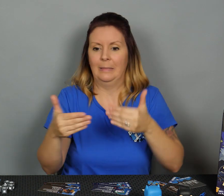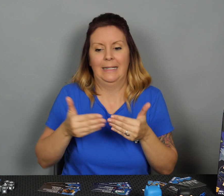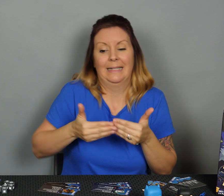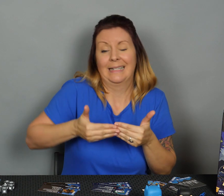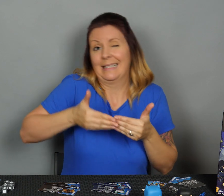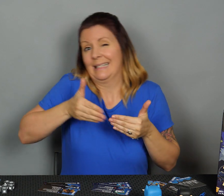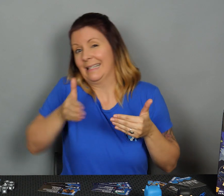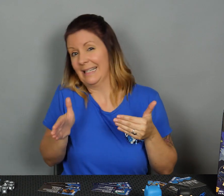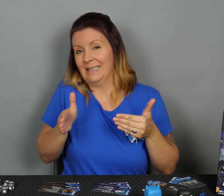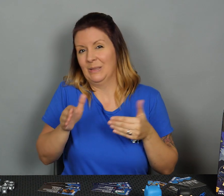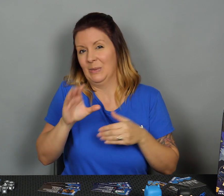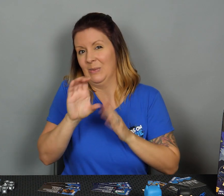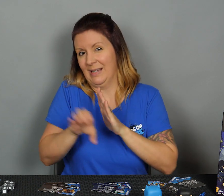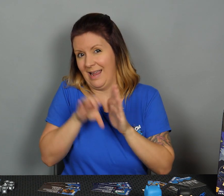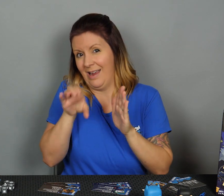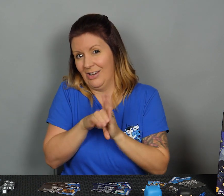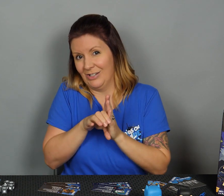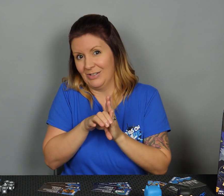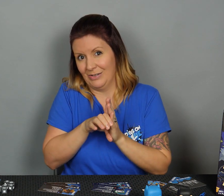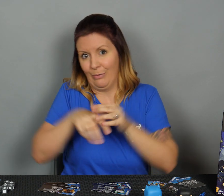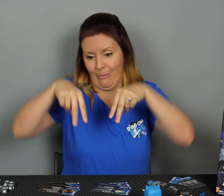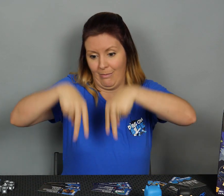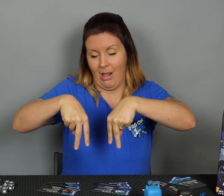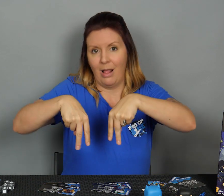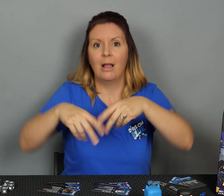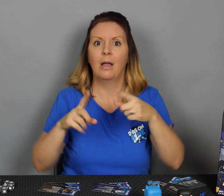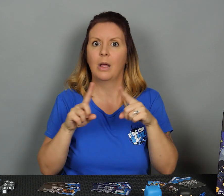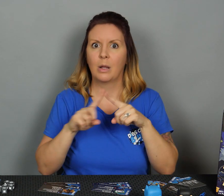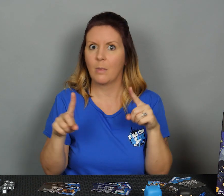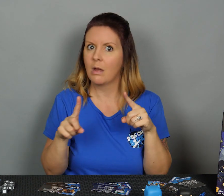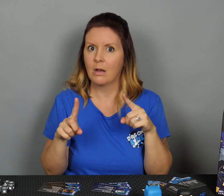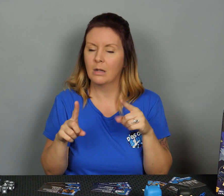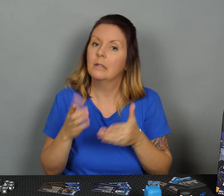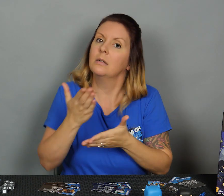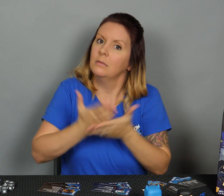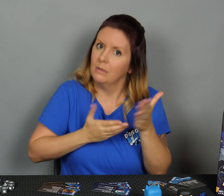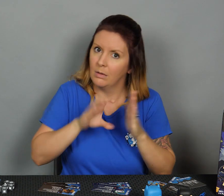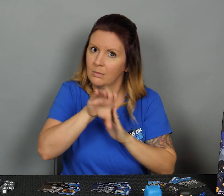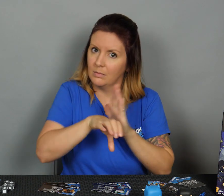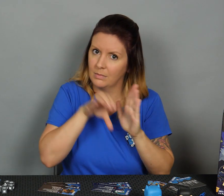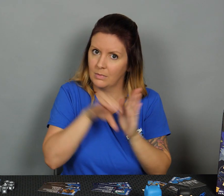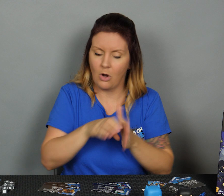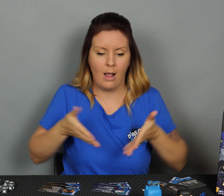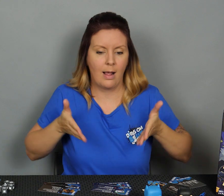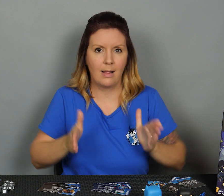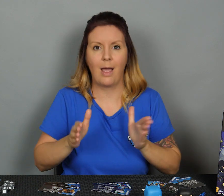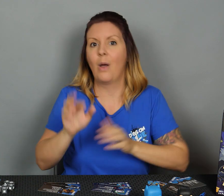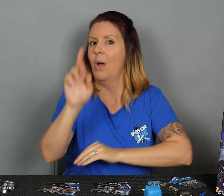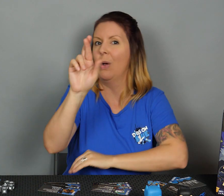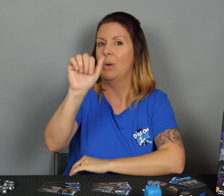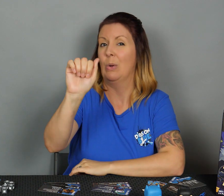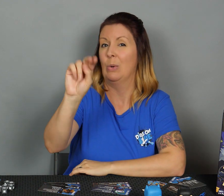You have to be next to a character in order to challenge them, but some characters allow